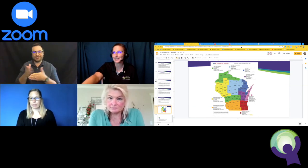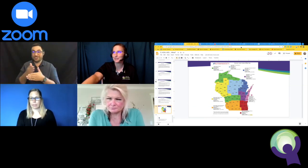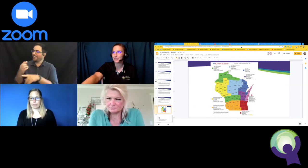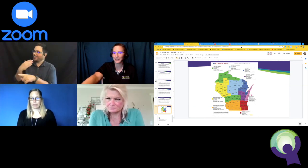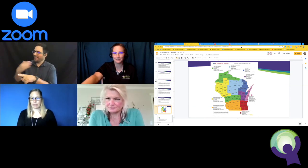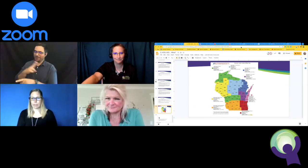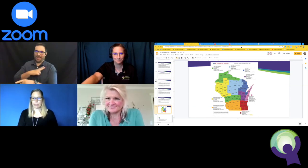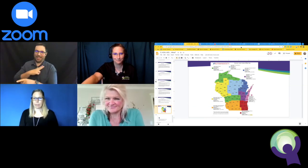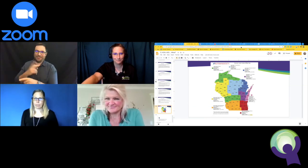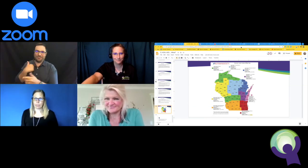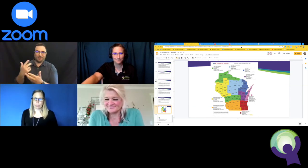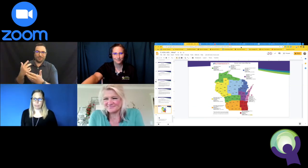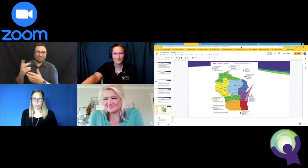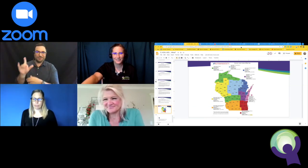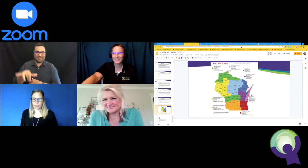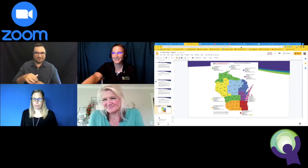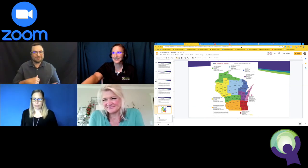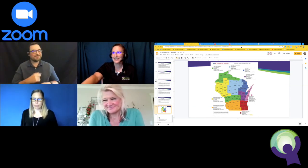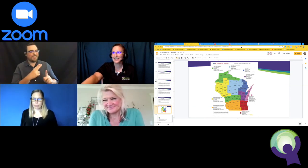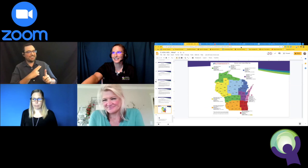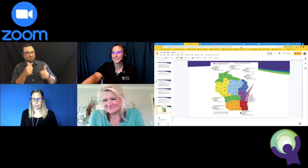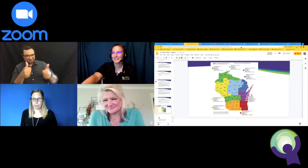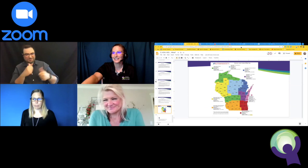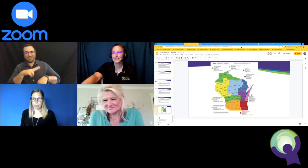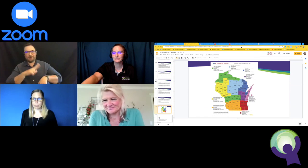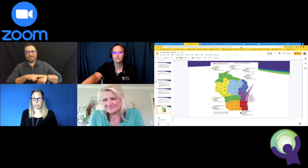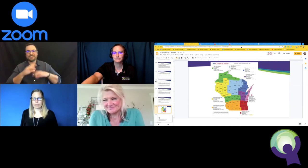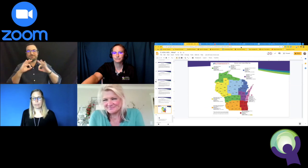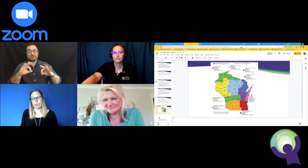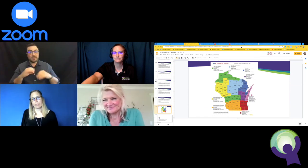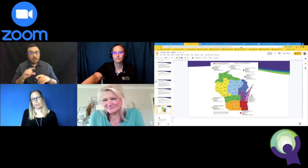me about that. Yes sure of course and so would they also be able to provide